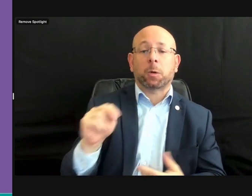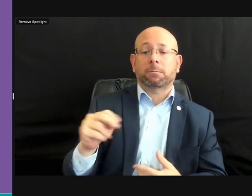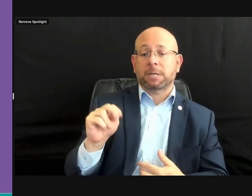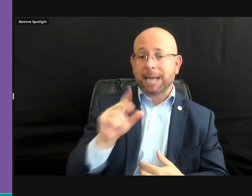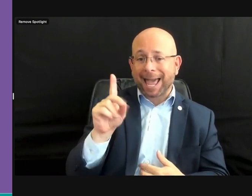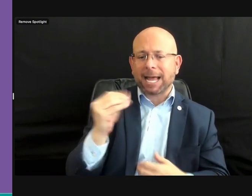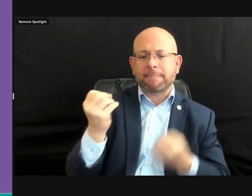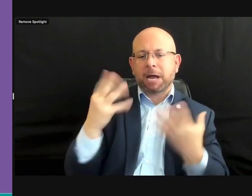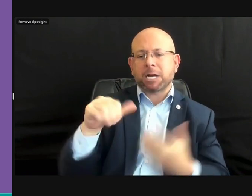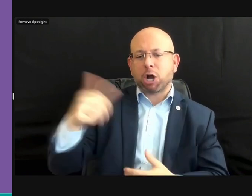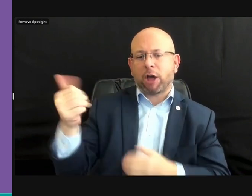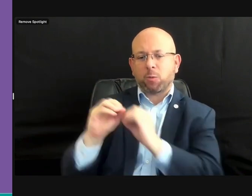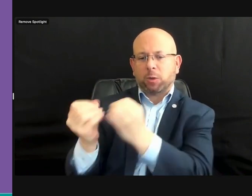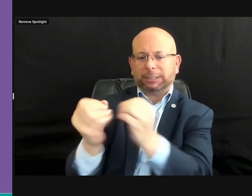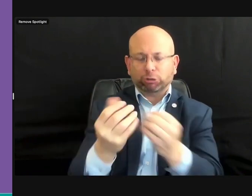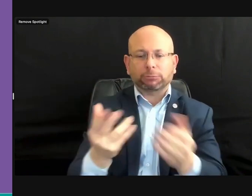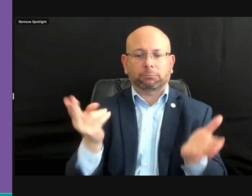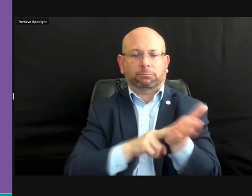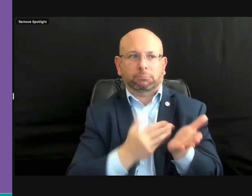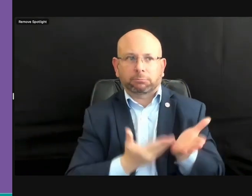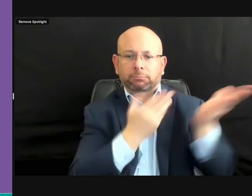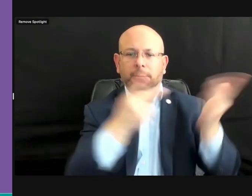NAD and many other organizations have